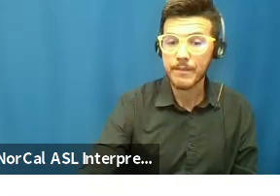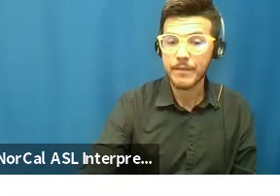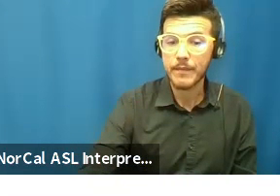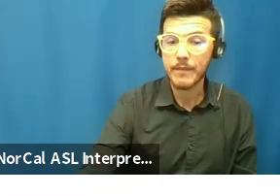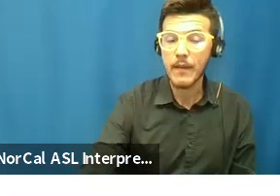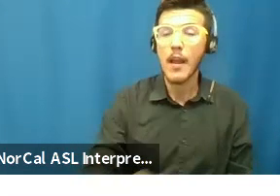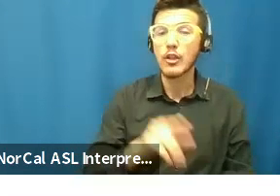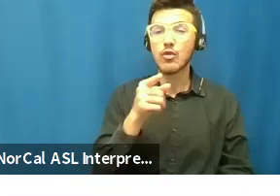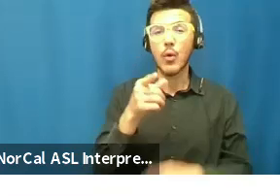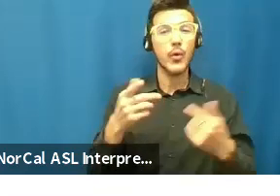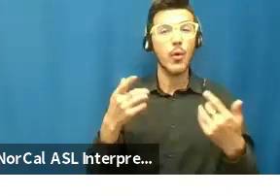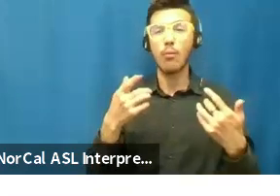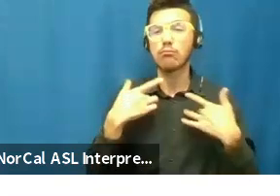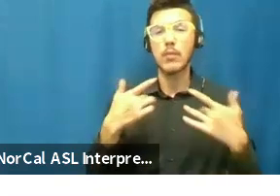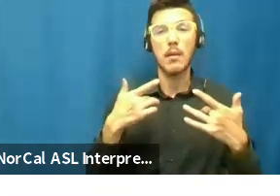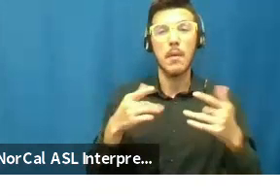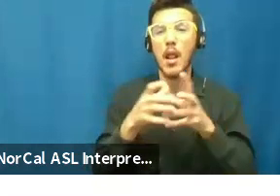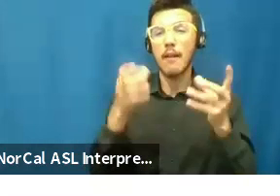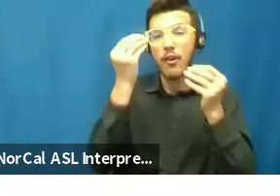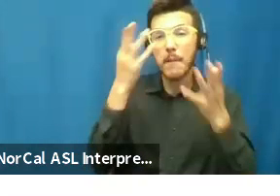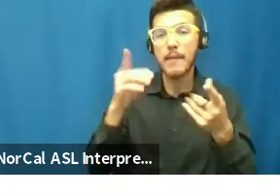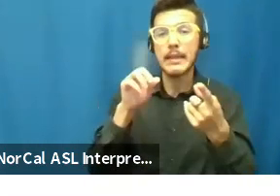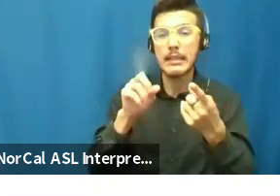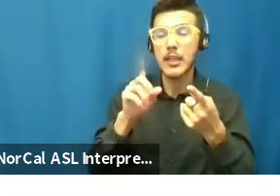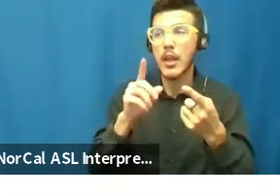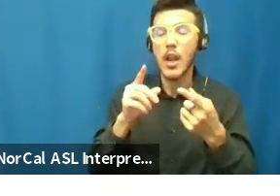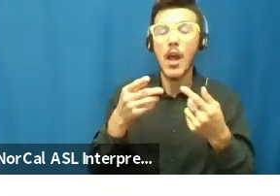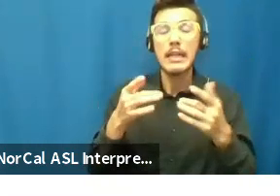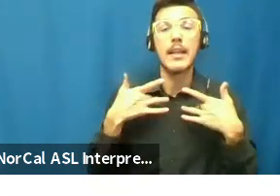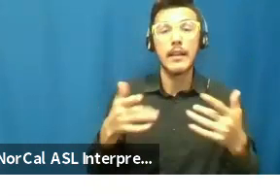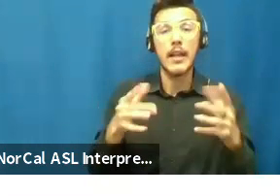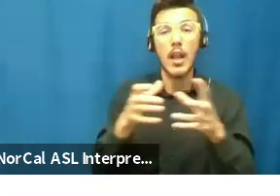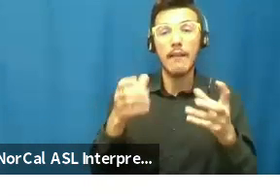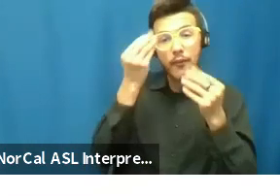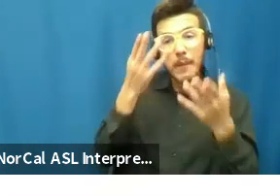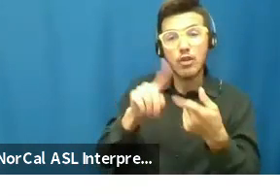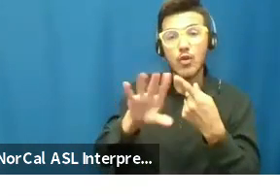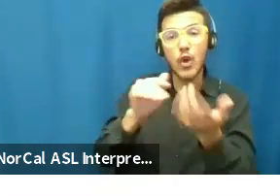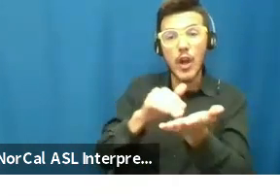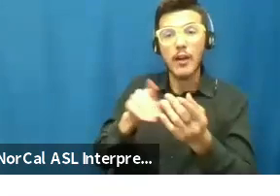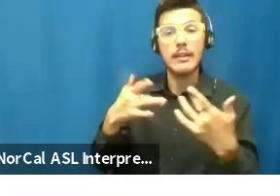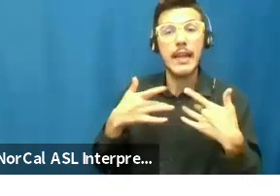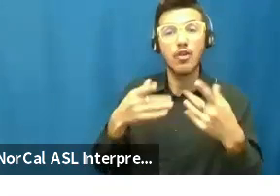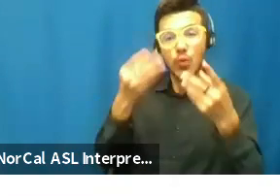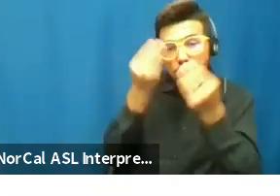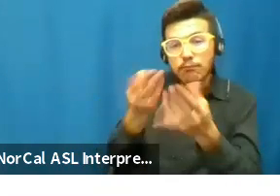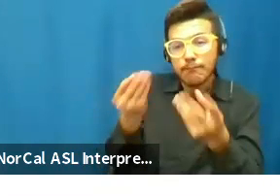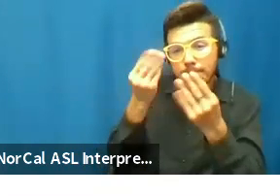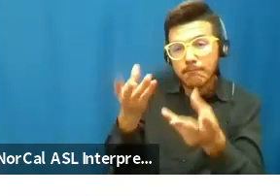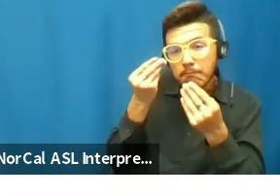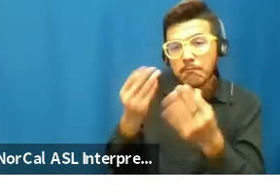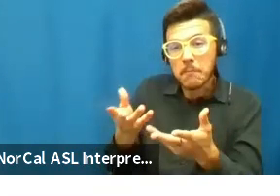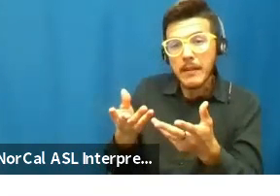doctor. And so people saw this as just one other piece of information about them and their health.